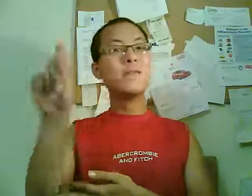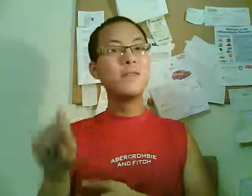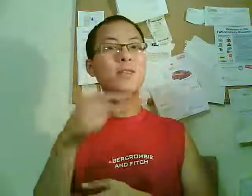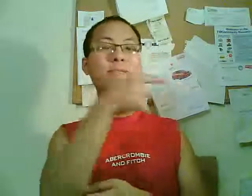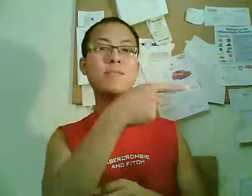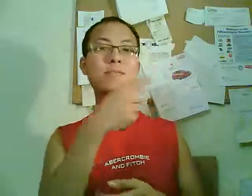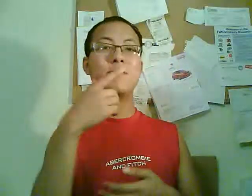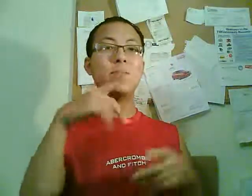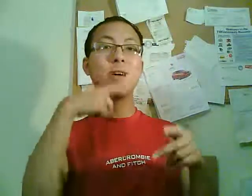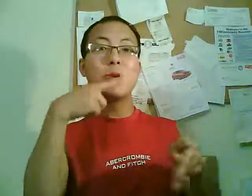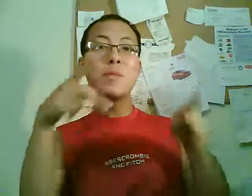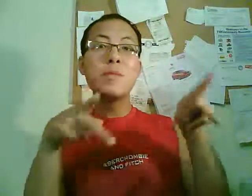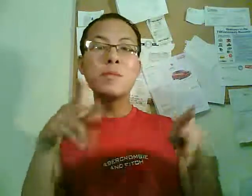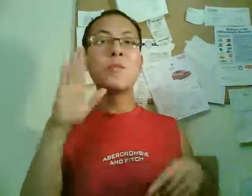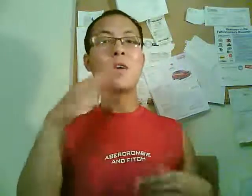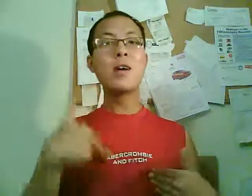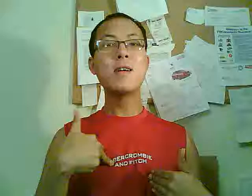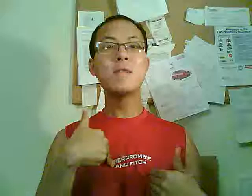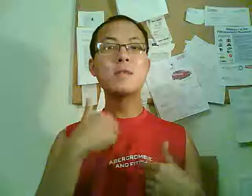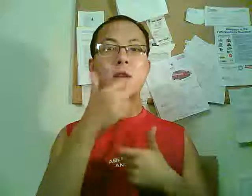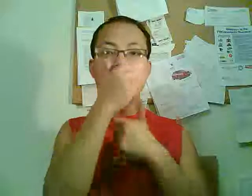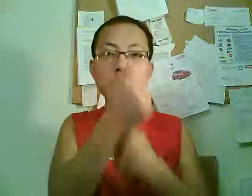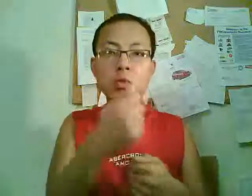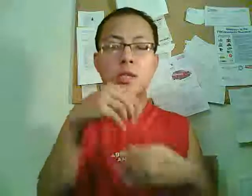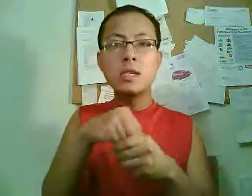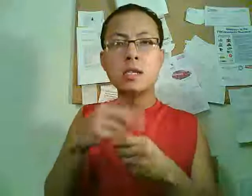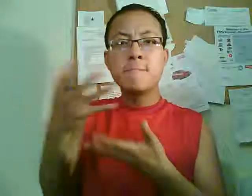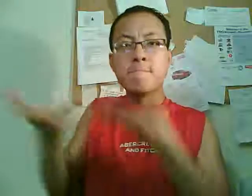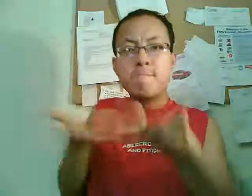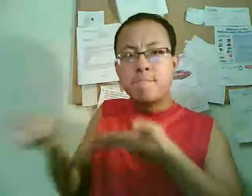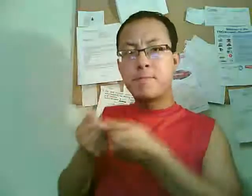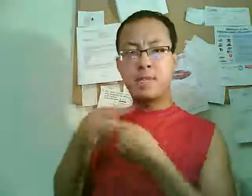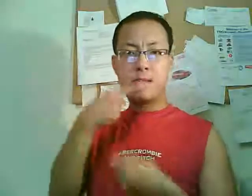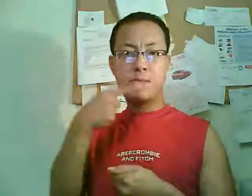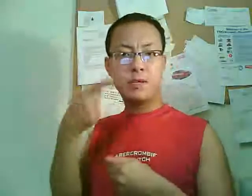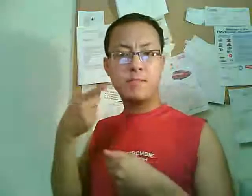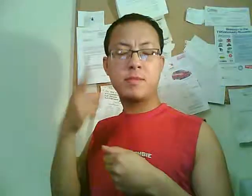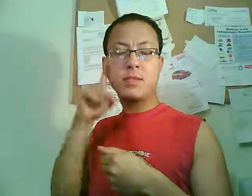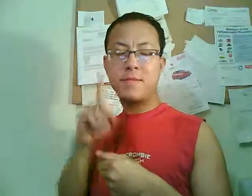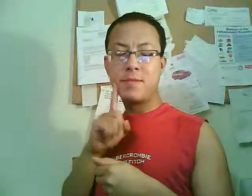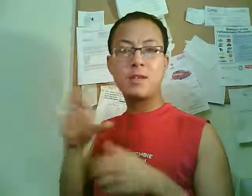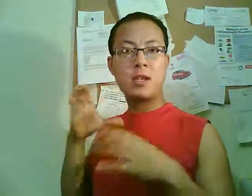Therefore, the hearing people will have an interest in conversing with their deaf clients.